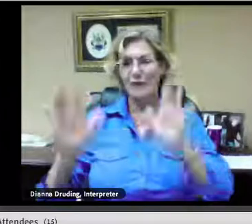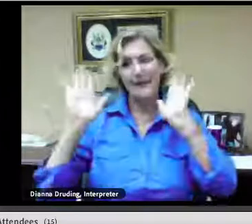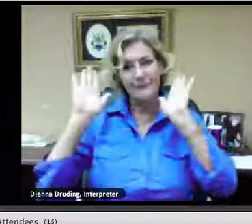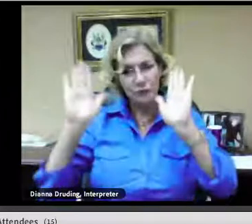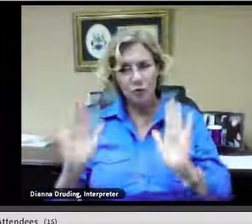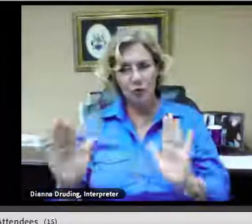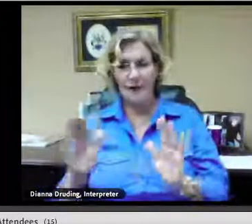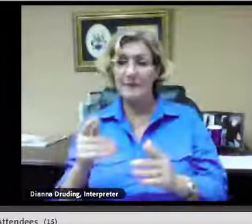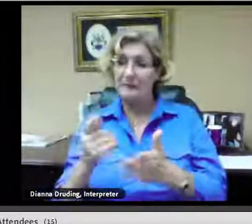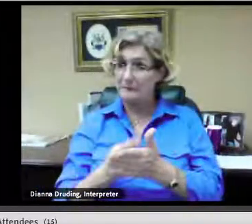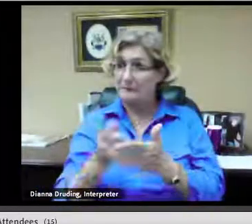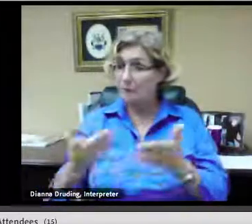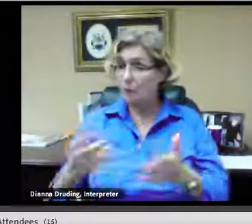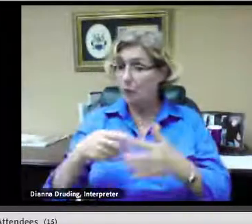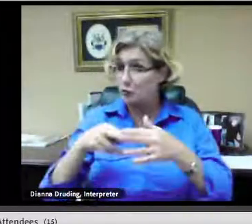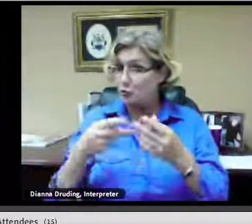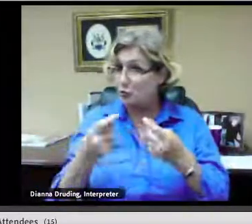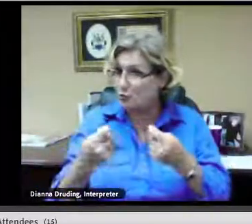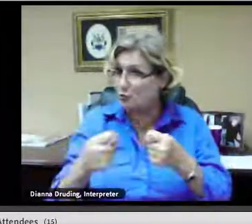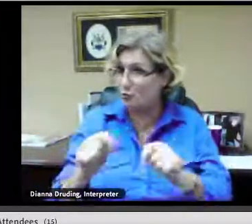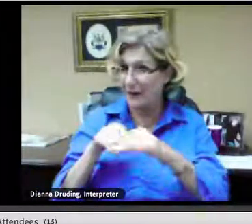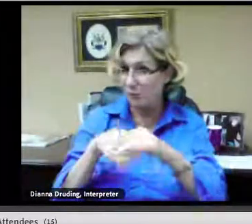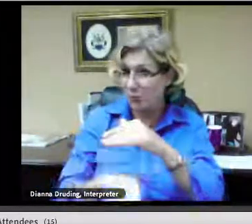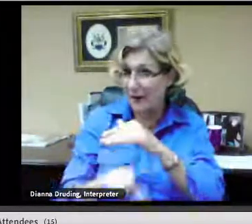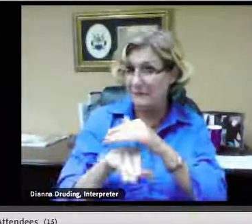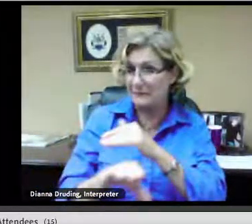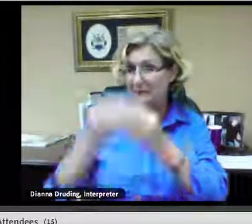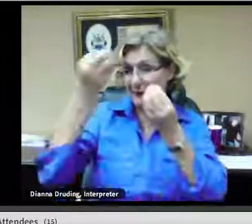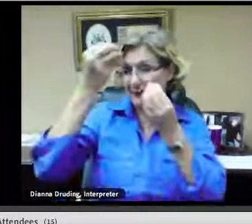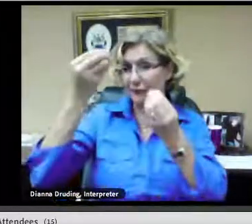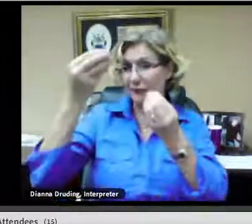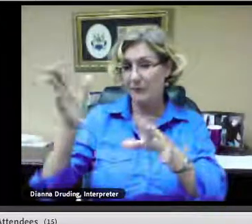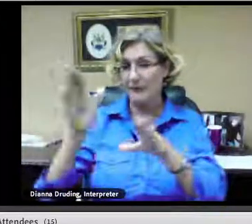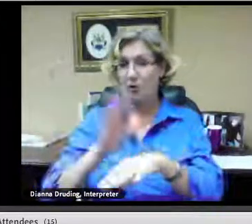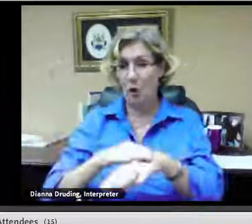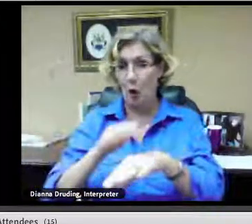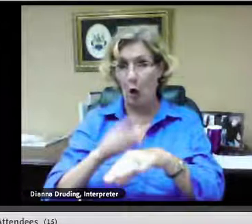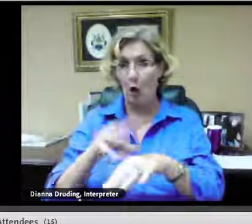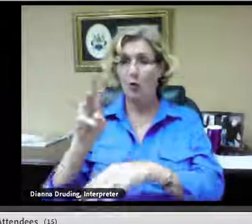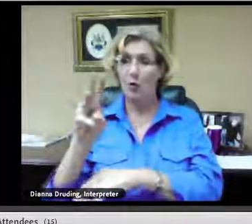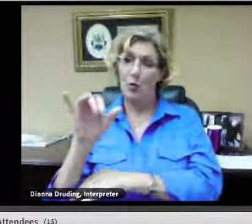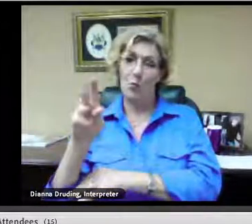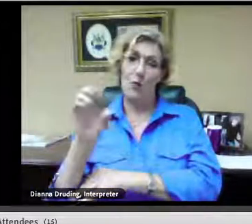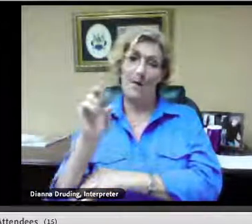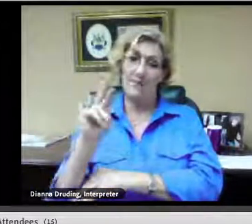the information on this webinar without, you know, being present on here, and that makes a big difference